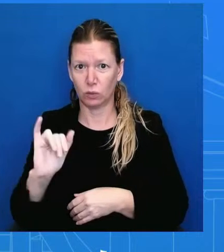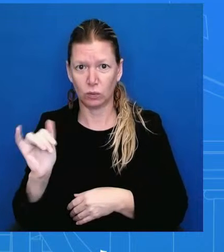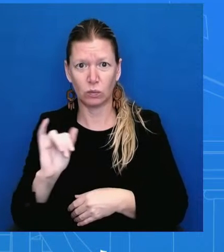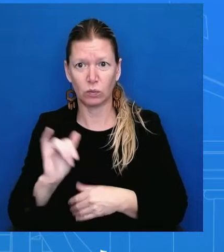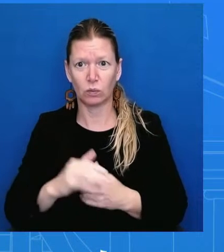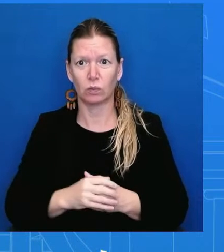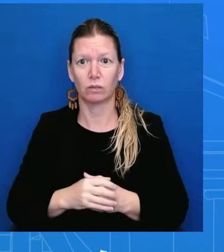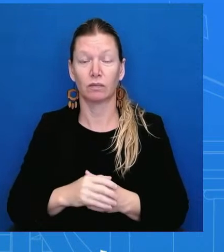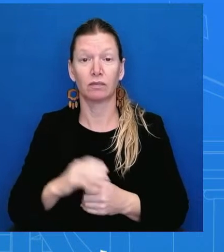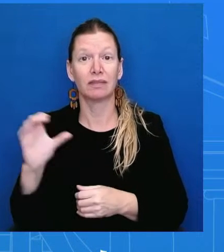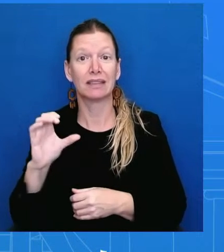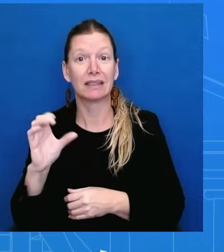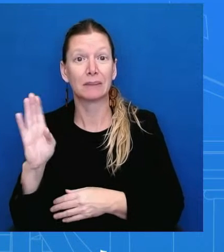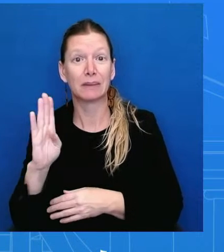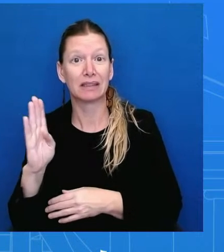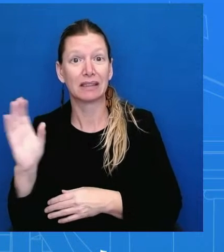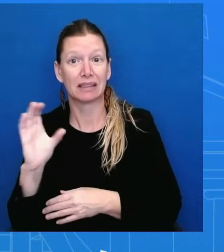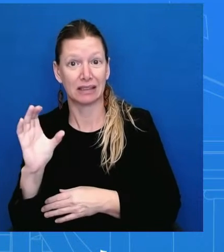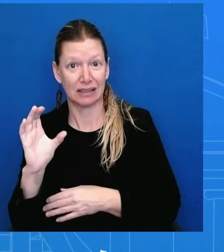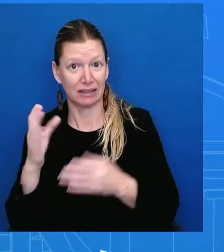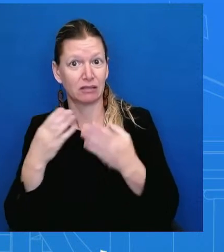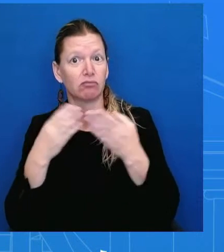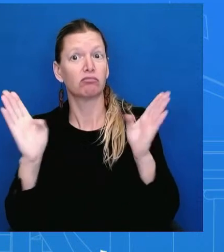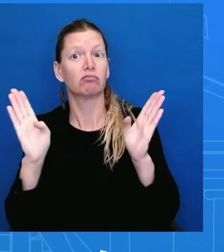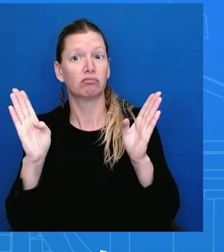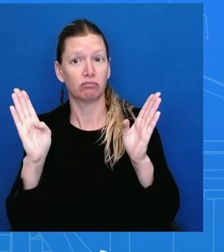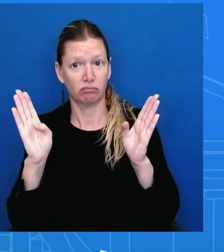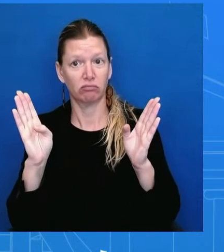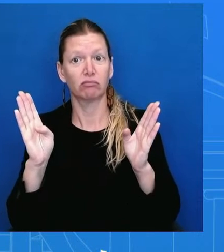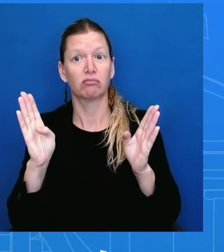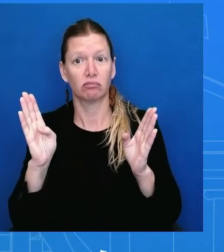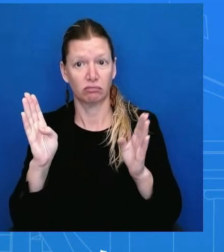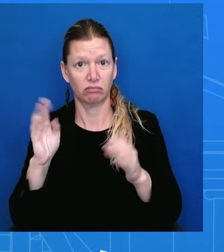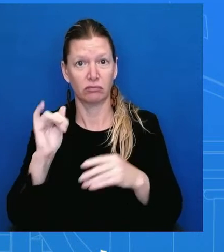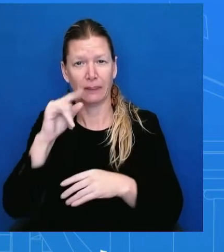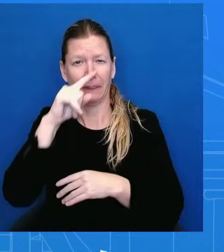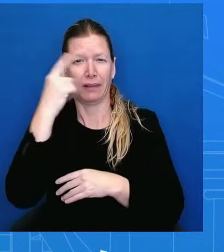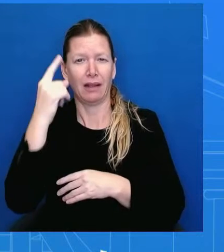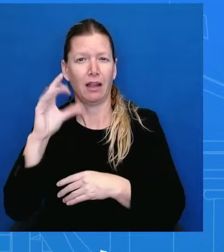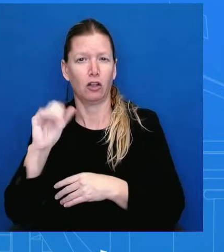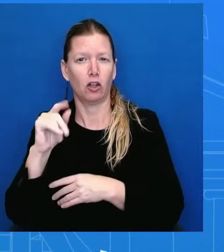We heard from the chair, Chairman Hosford -- Horsford from the CBC.